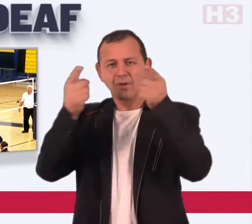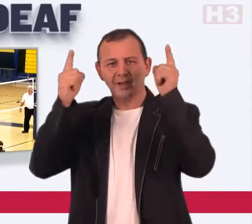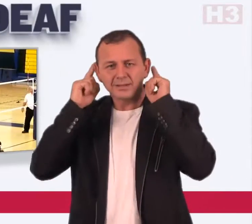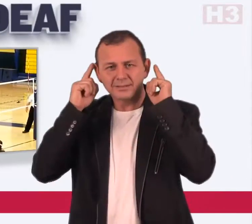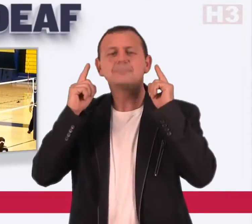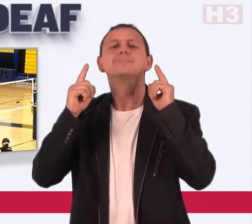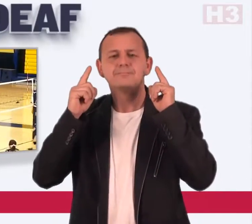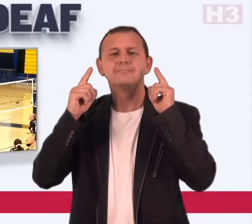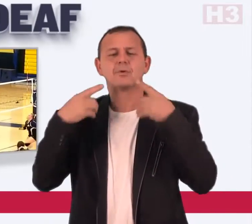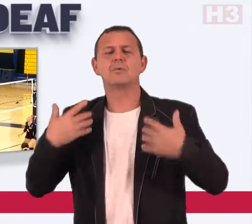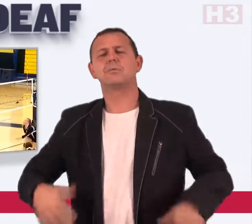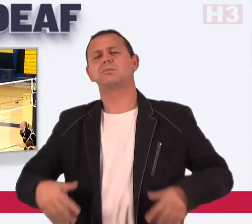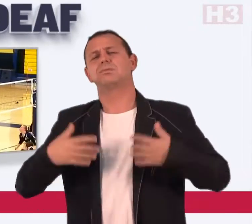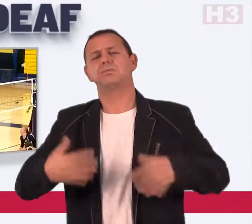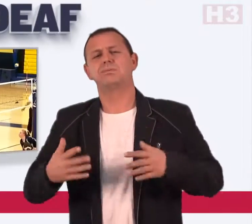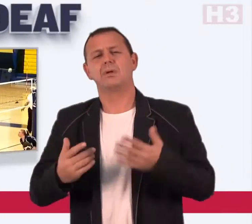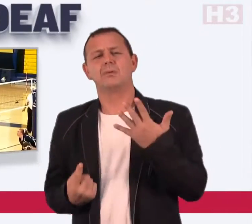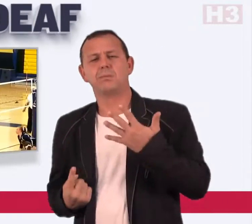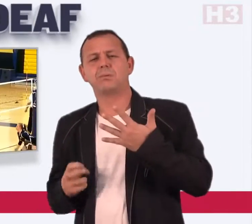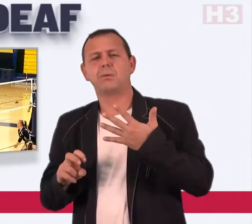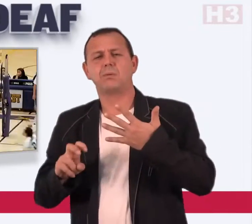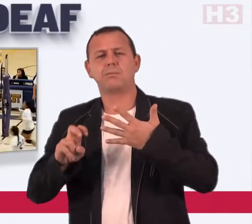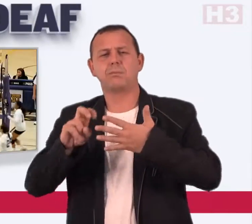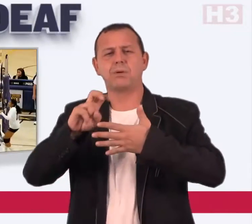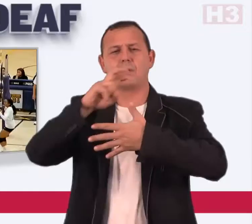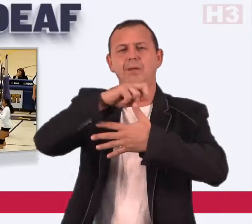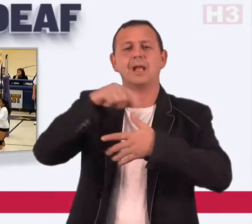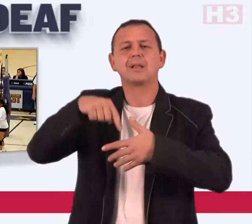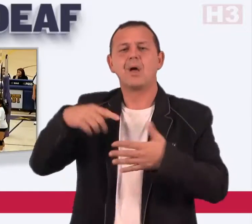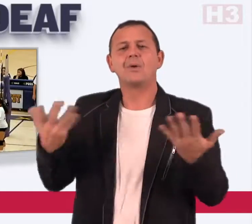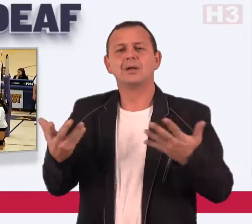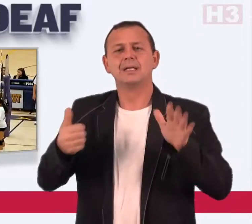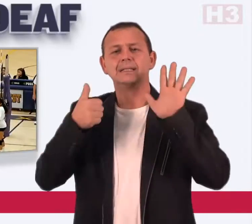She then dominated the college level and now